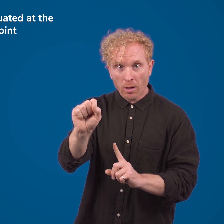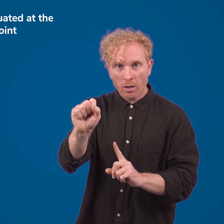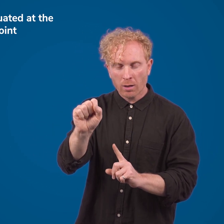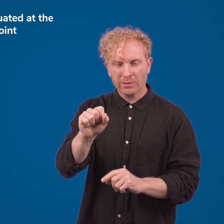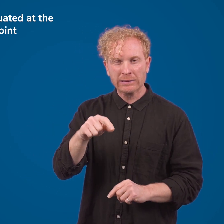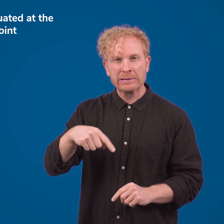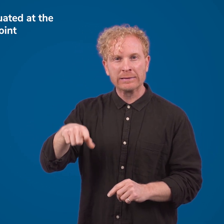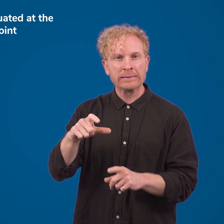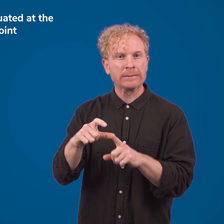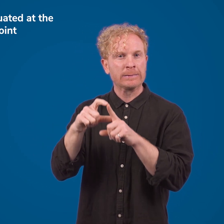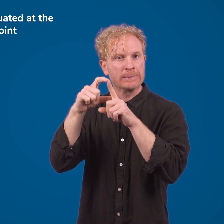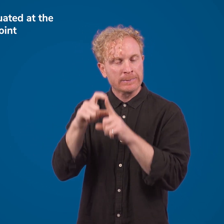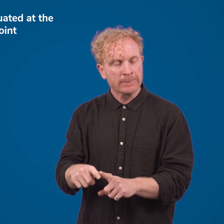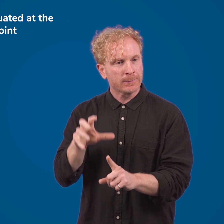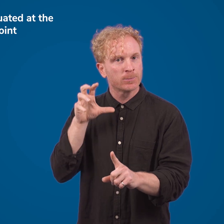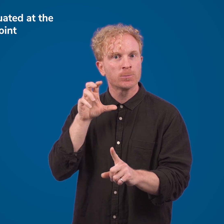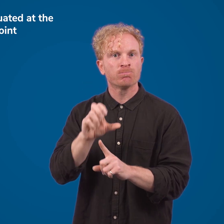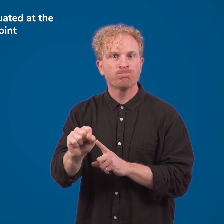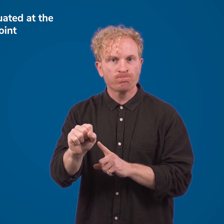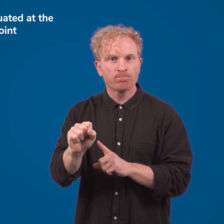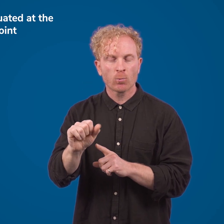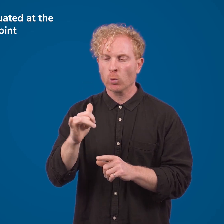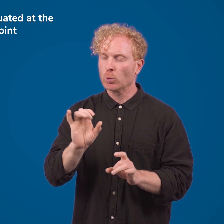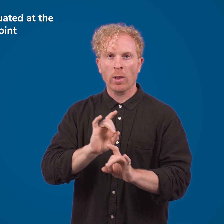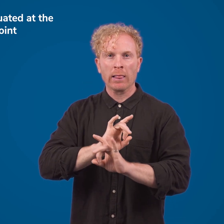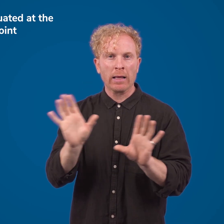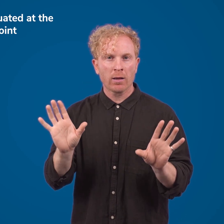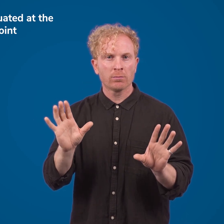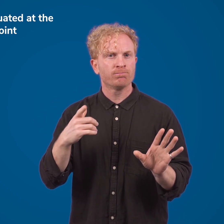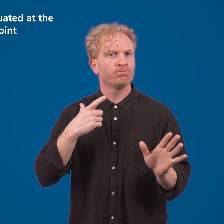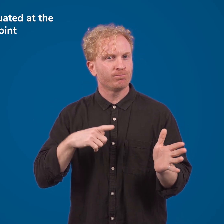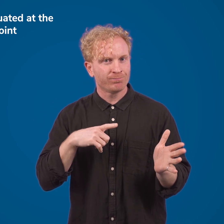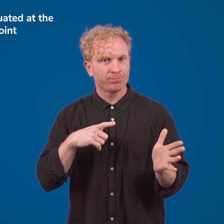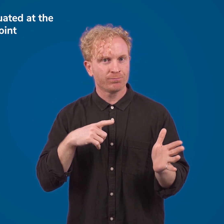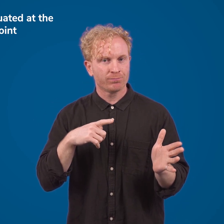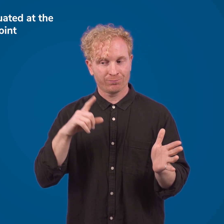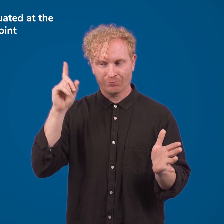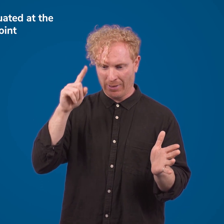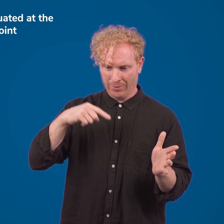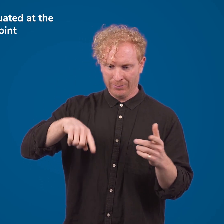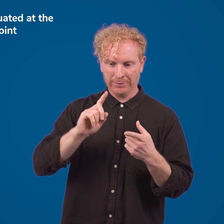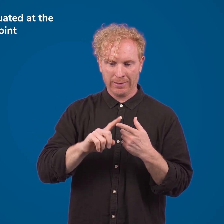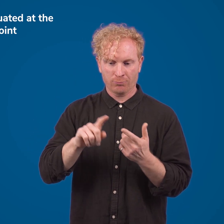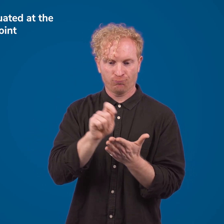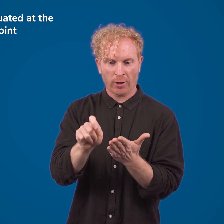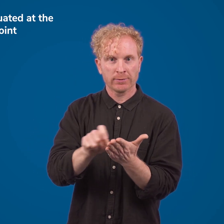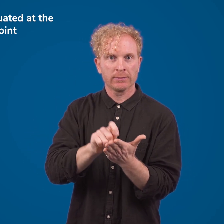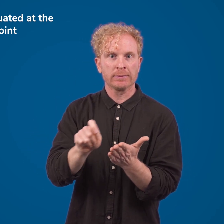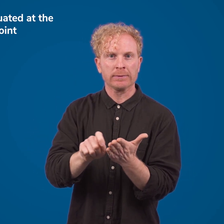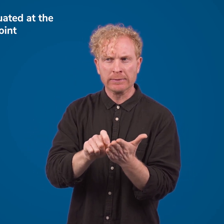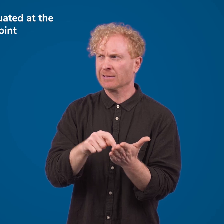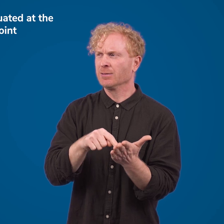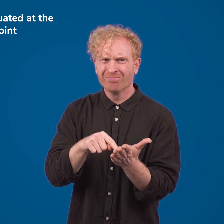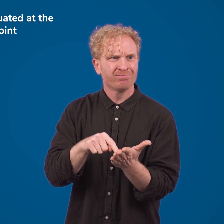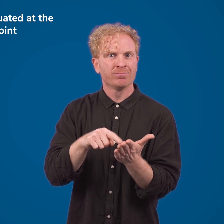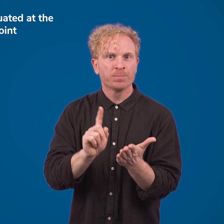as being difficult to capture or unclear as they are currently written.